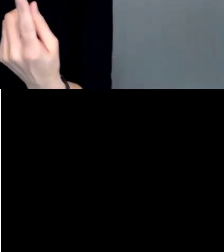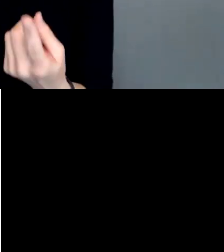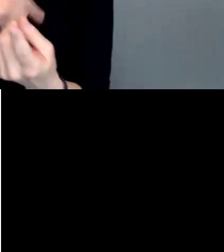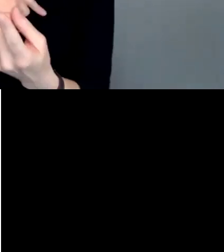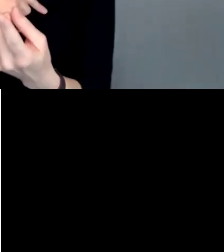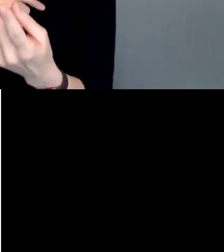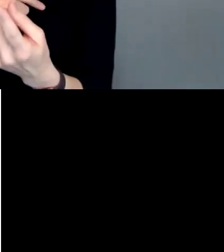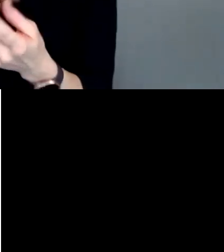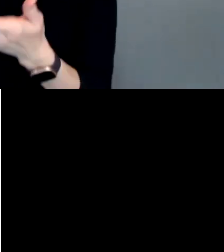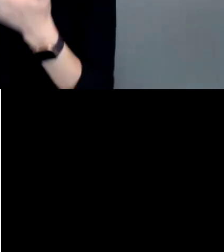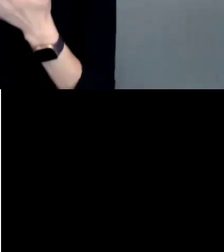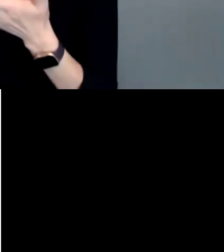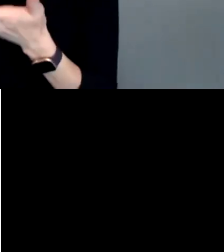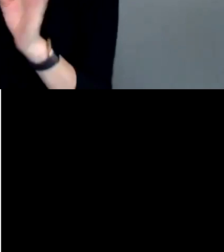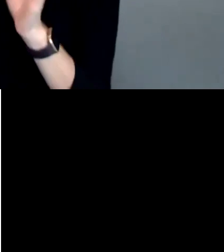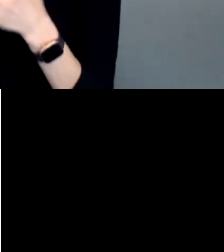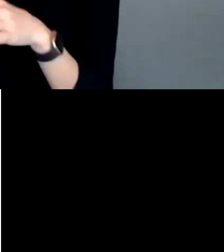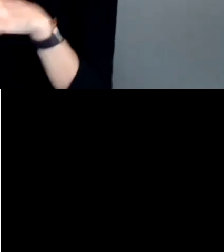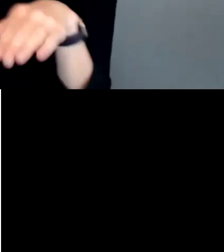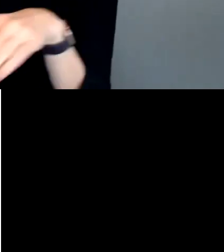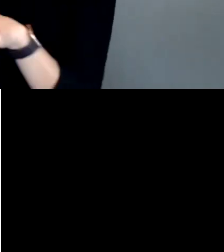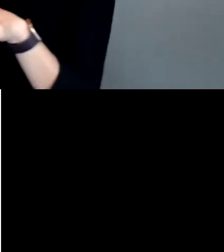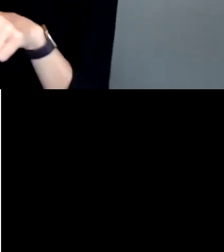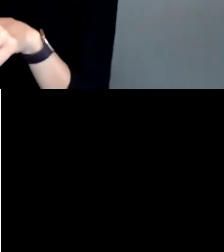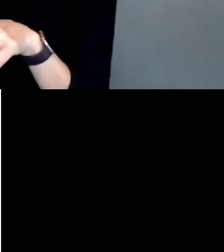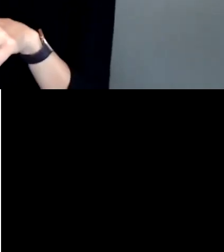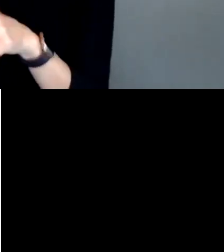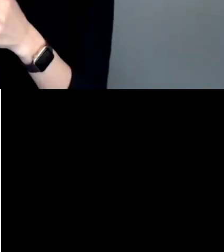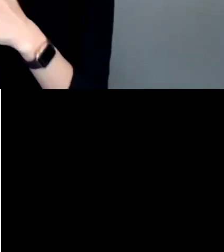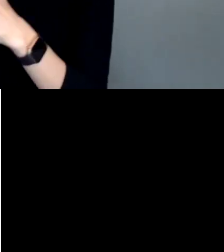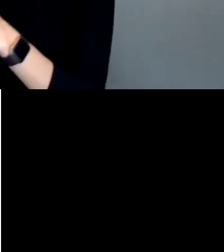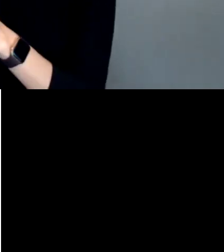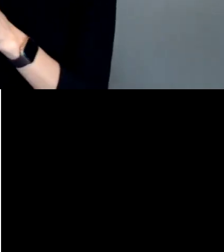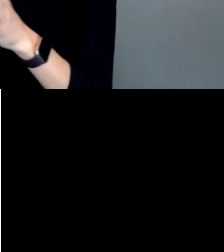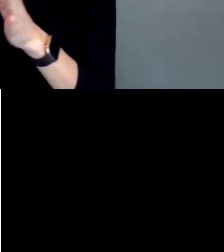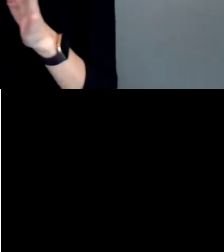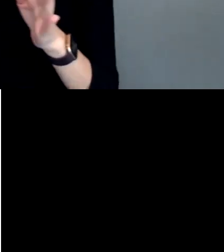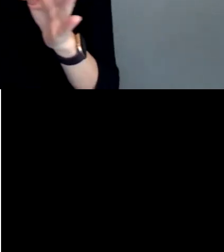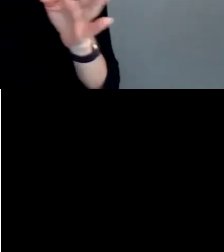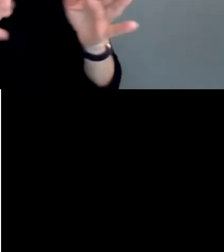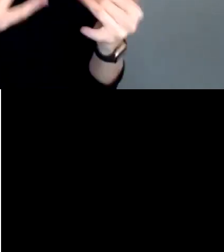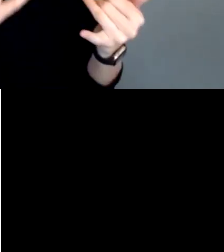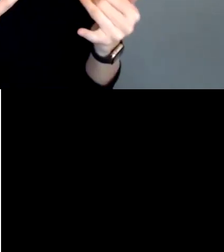the research has been done on children; I would say that has started to change in the last ten years or so,